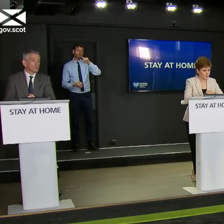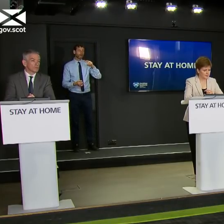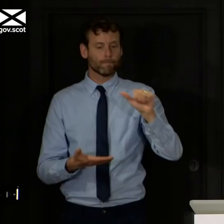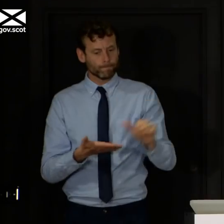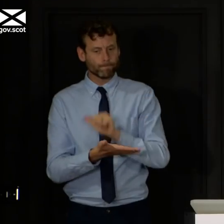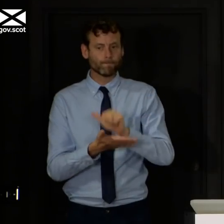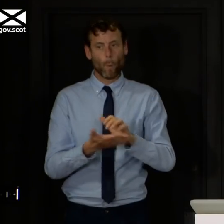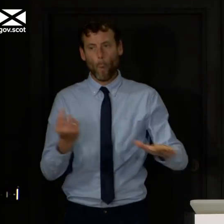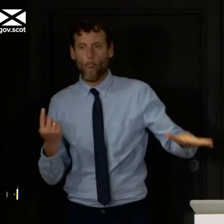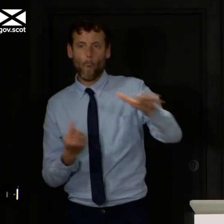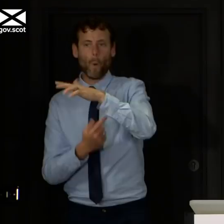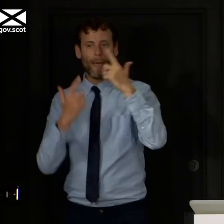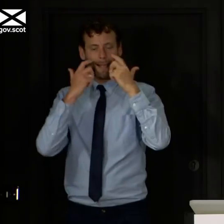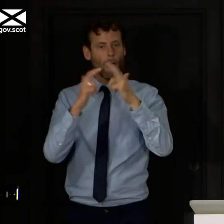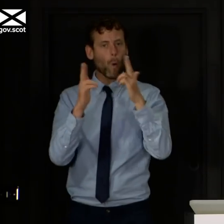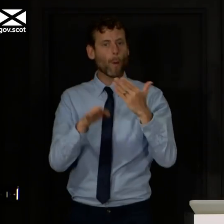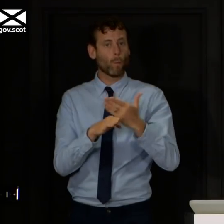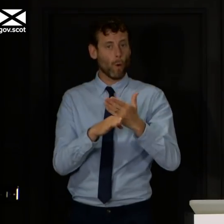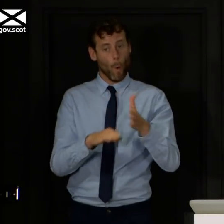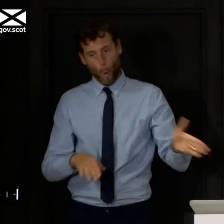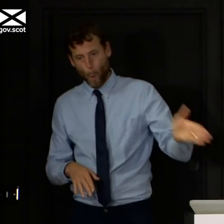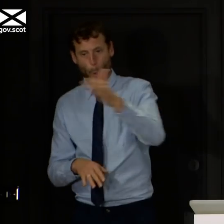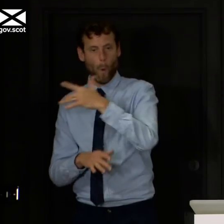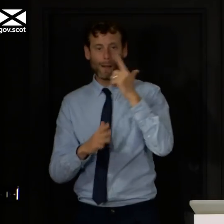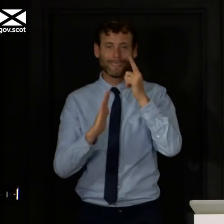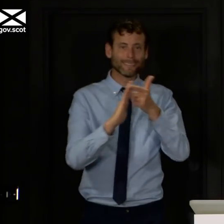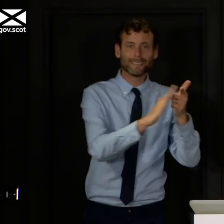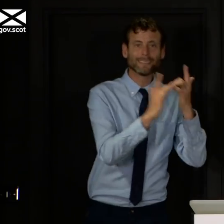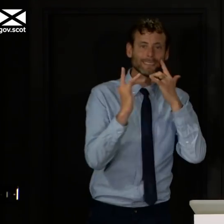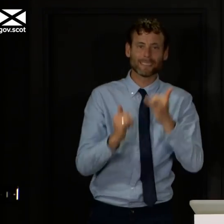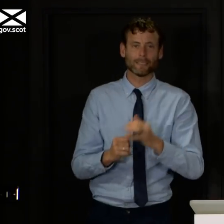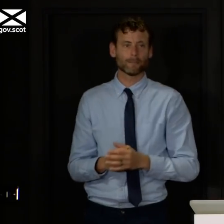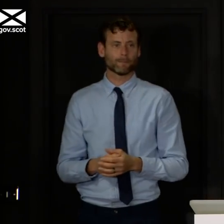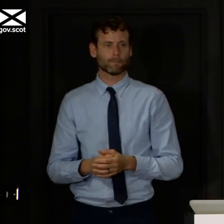Let me be very clear, which I think I've been repeatedly, I am not blaming anybody. I think